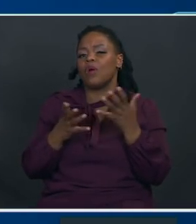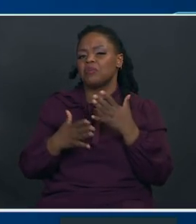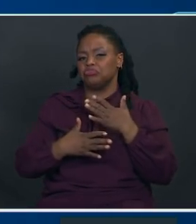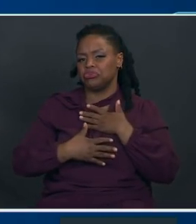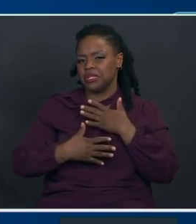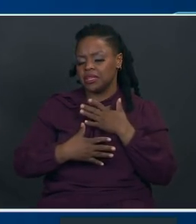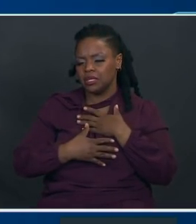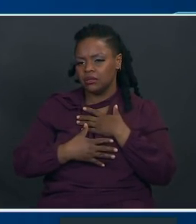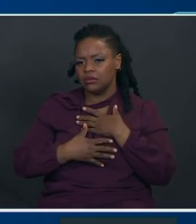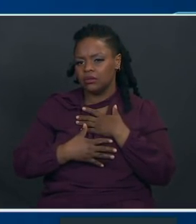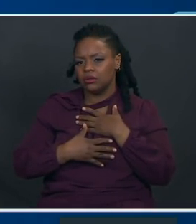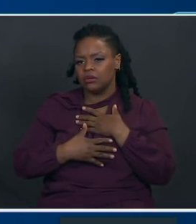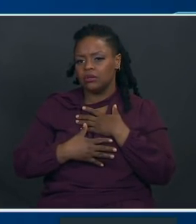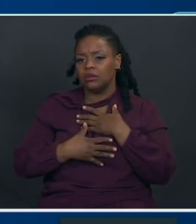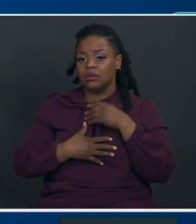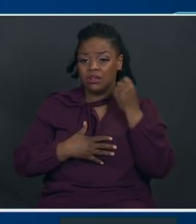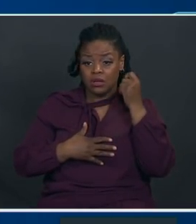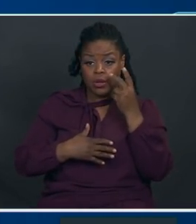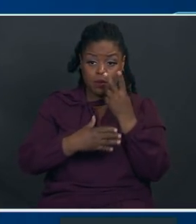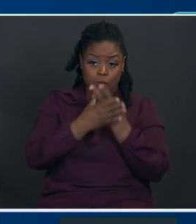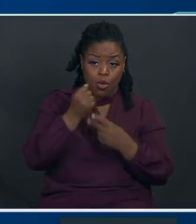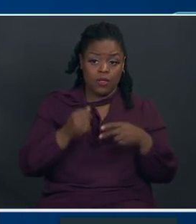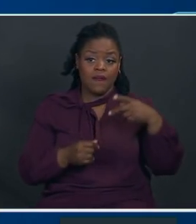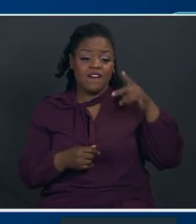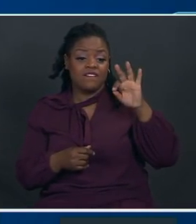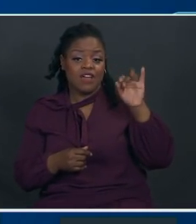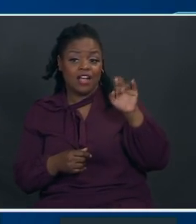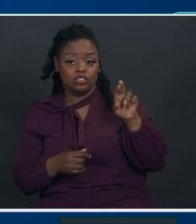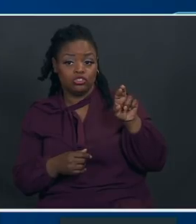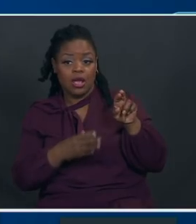as well as the Pfizer vaccine. Based on our most recent data,